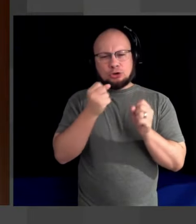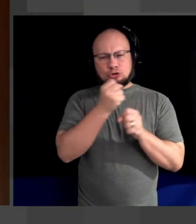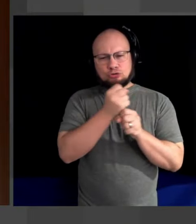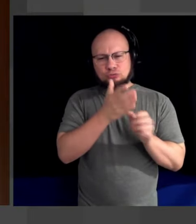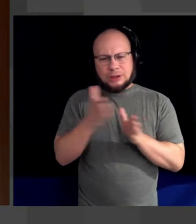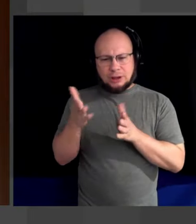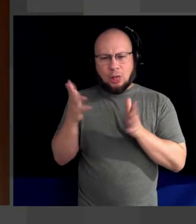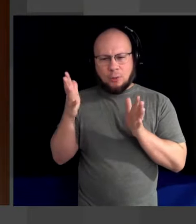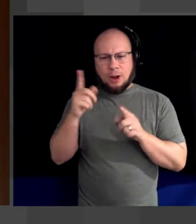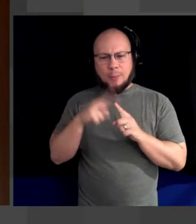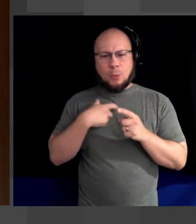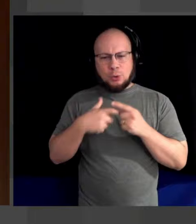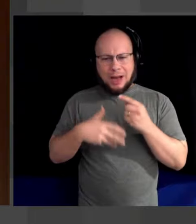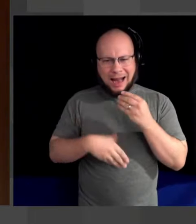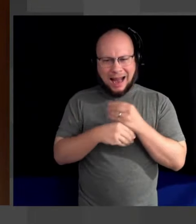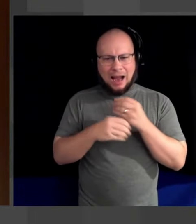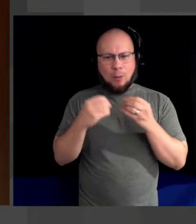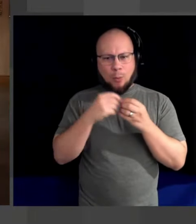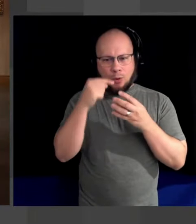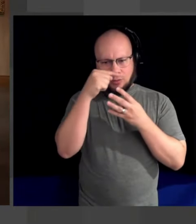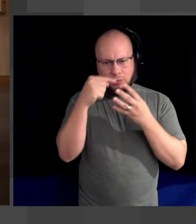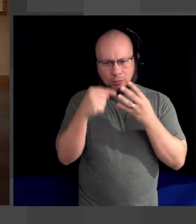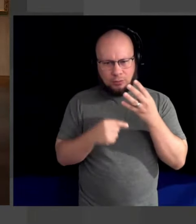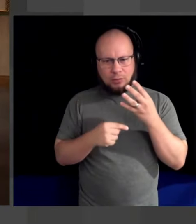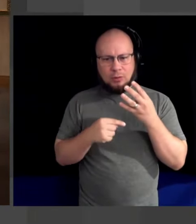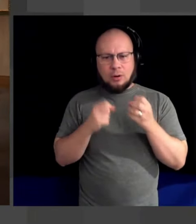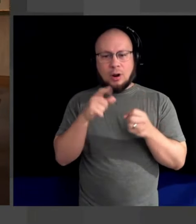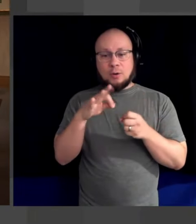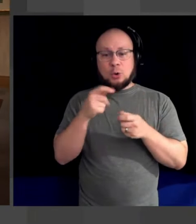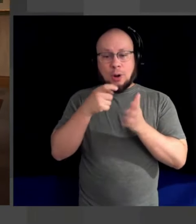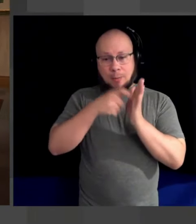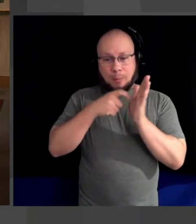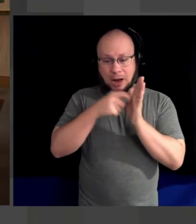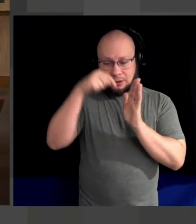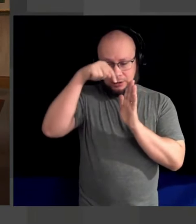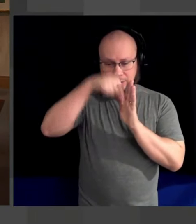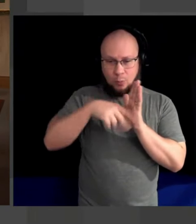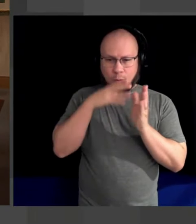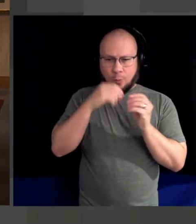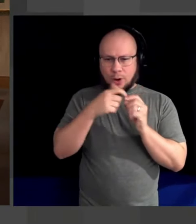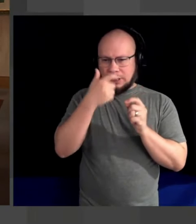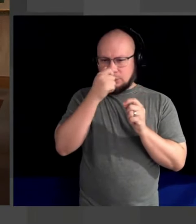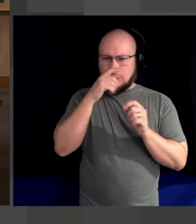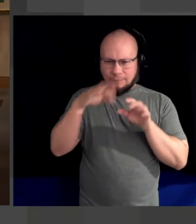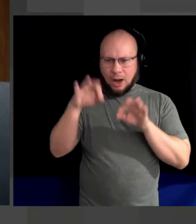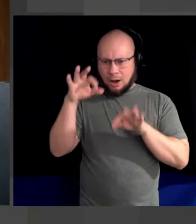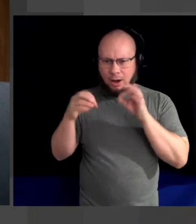WANTED TO PUSH THAT FURTHER AND ADD EVEN MORE MECHANICS THAT